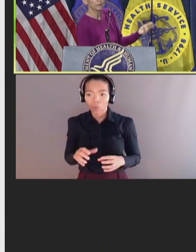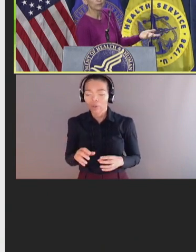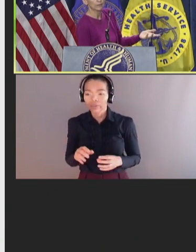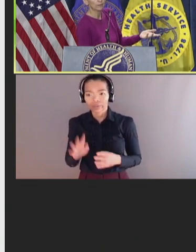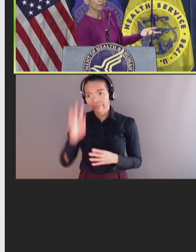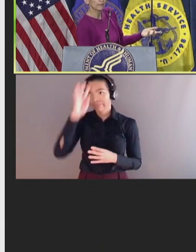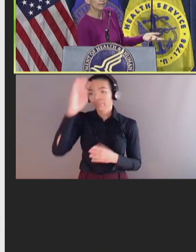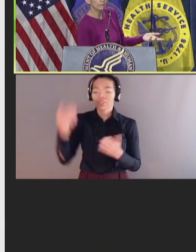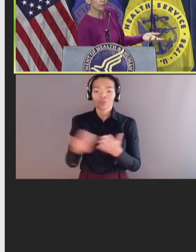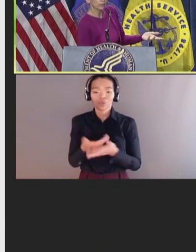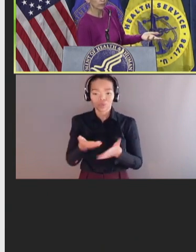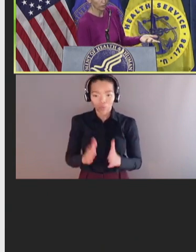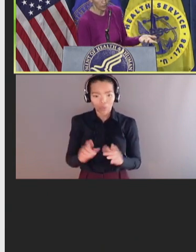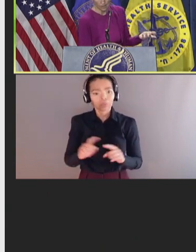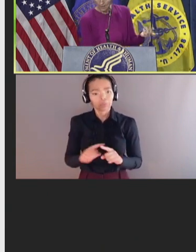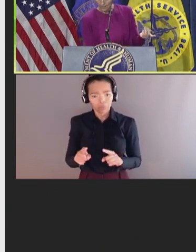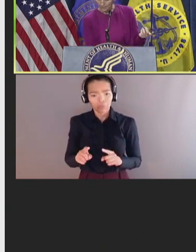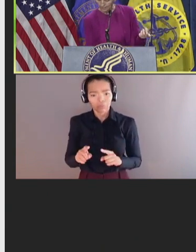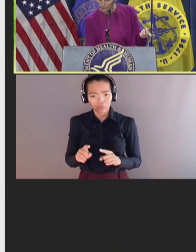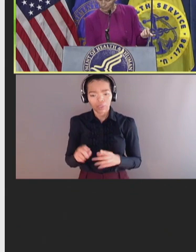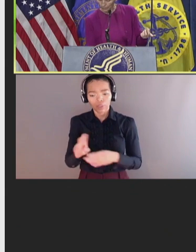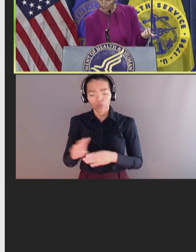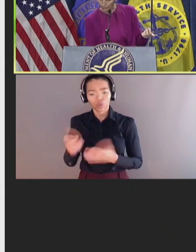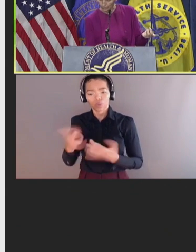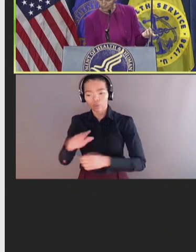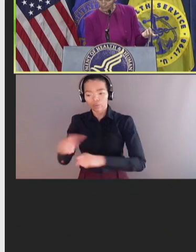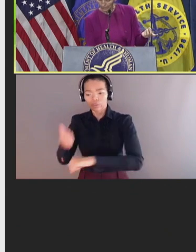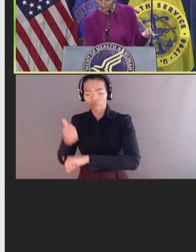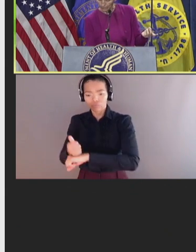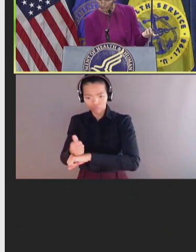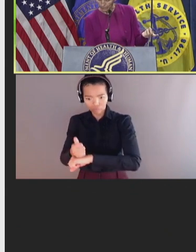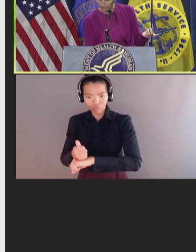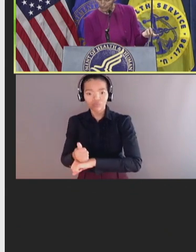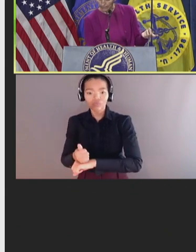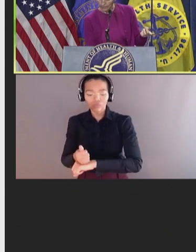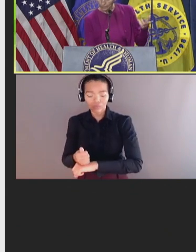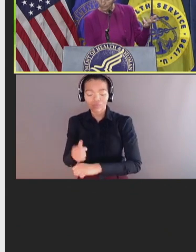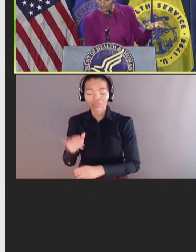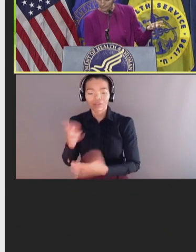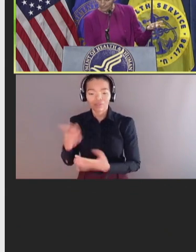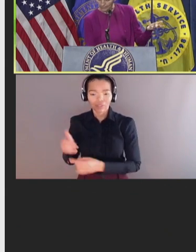the existing infrastructure. And that's what we heard in the presentation earlier, when Sam said,